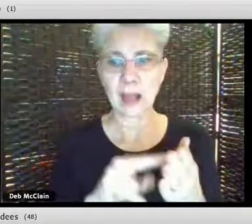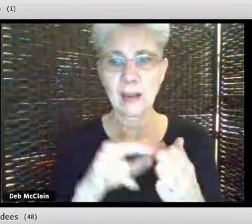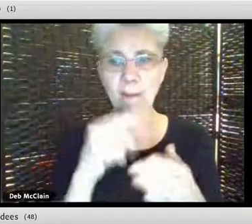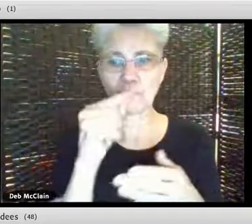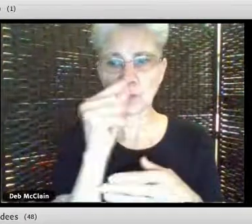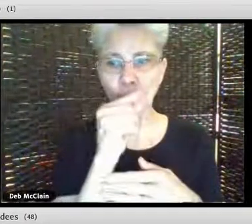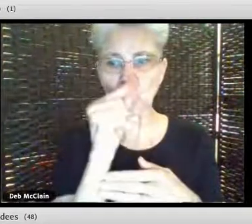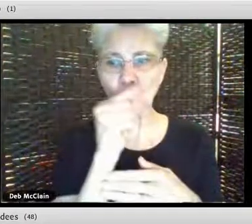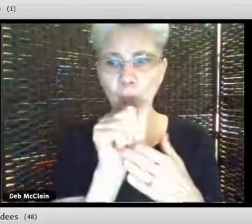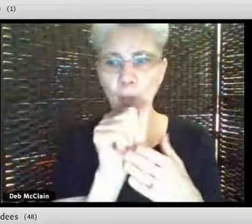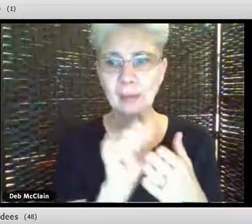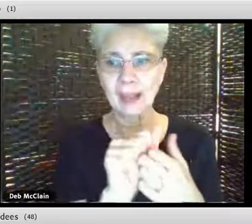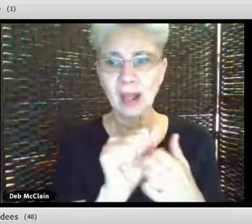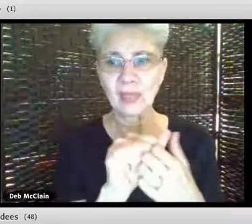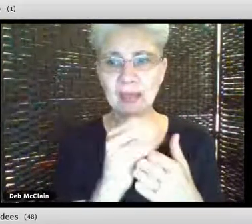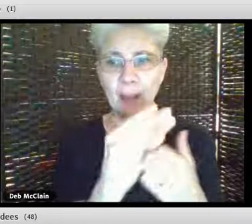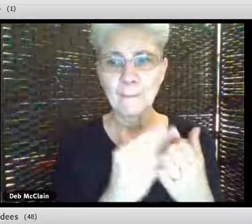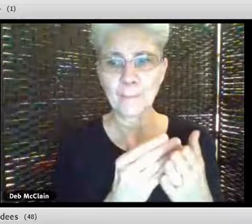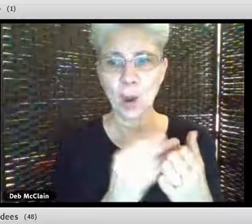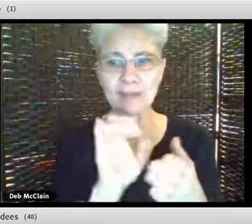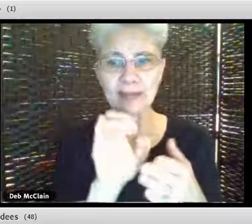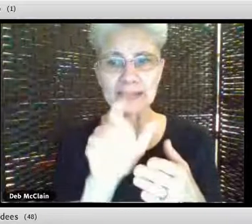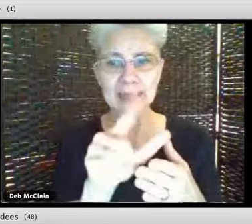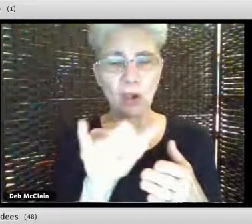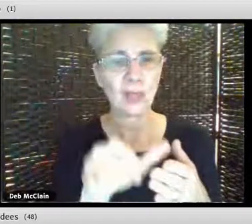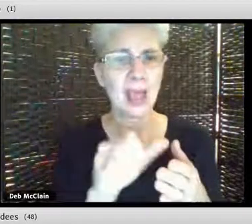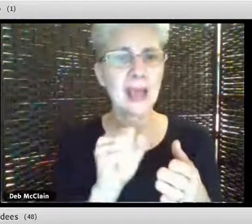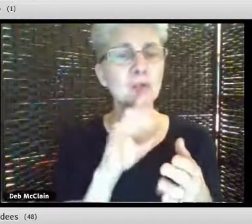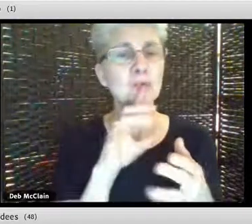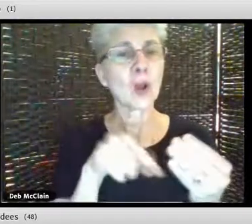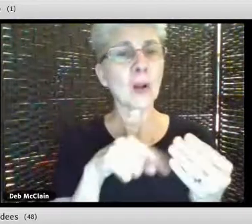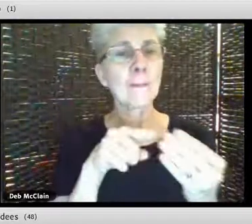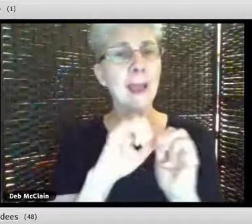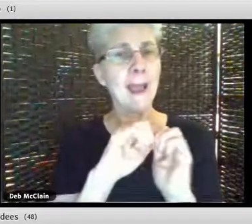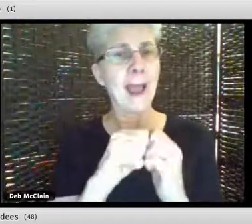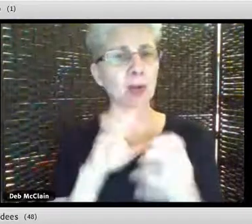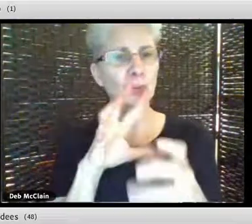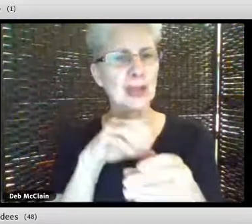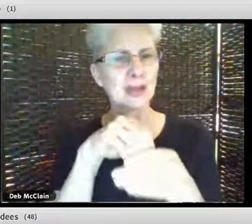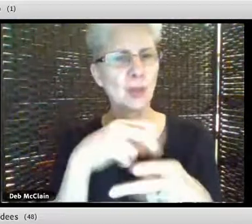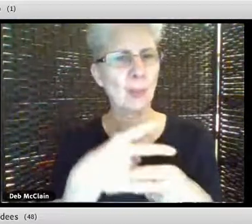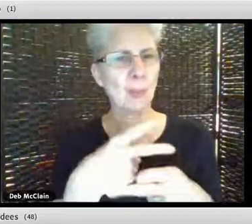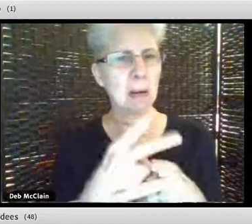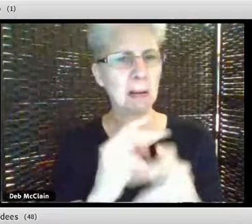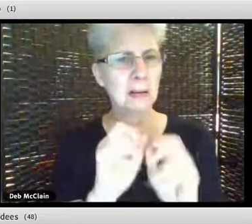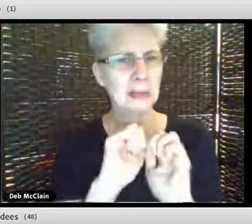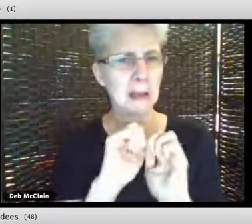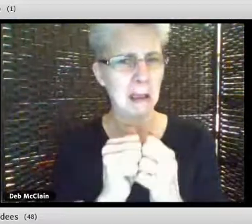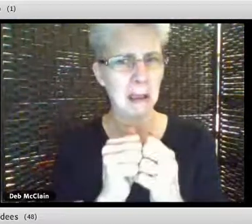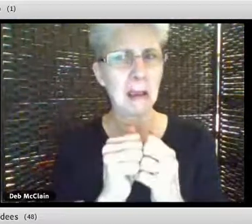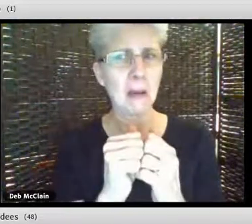for a Google account. You know, that's just part of the deal, so I want to talk to you about, you know, how do you get into these products